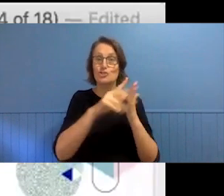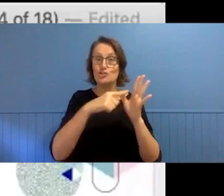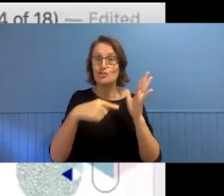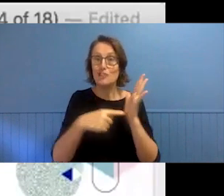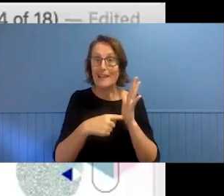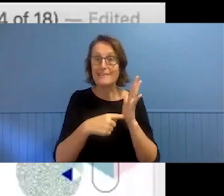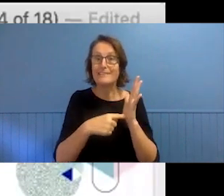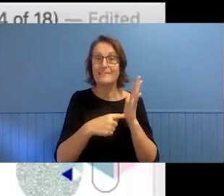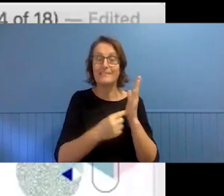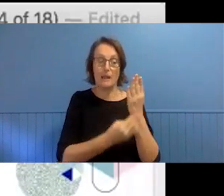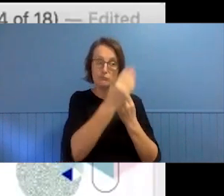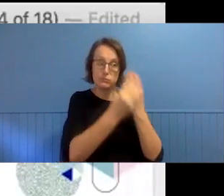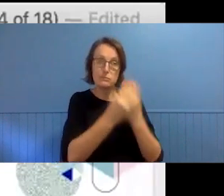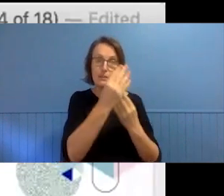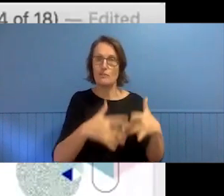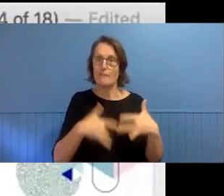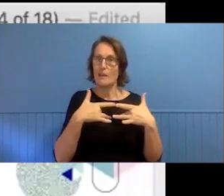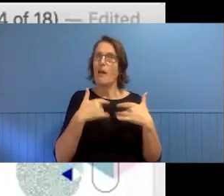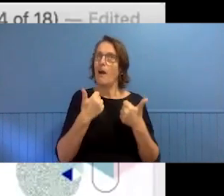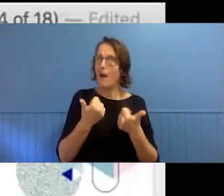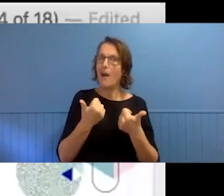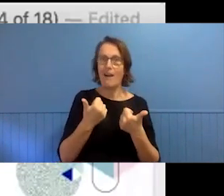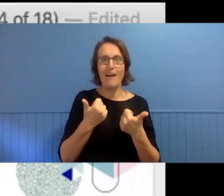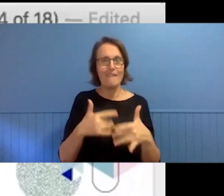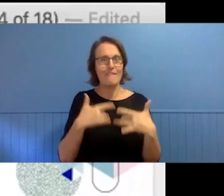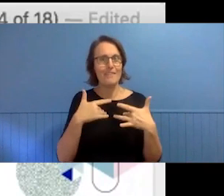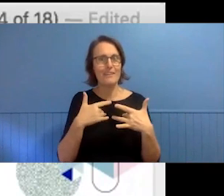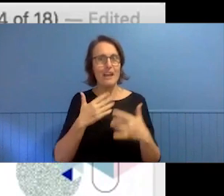She tried both ways and said she liked it with it on because she felt